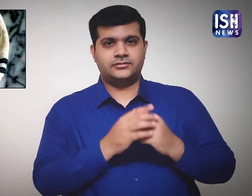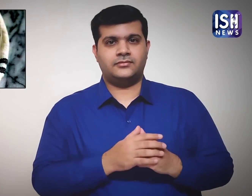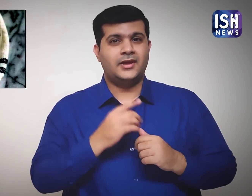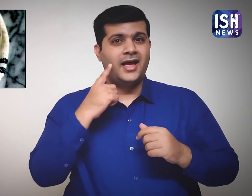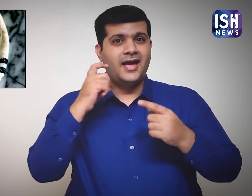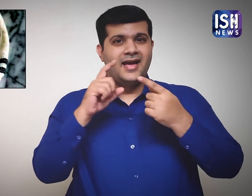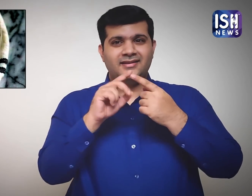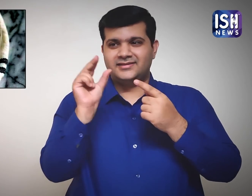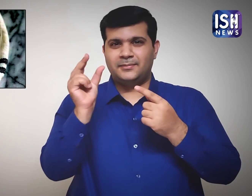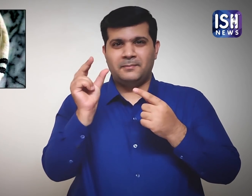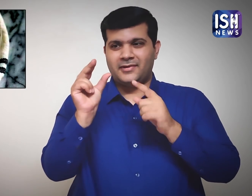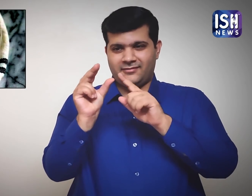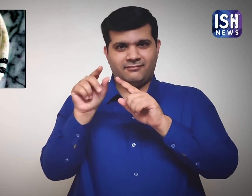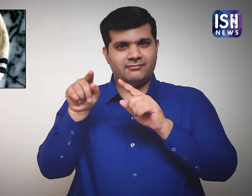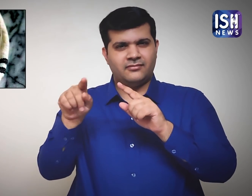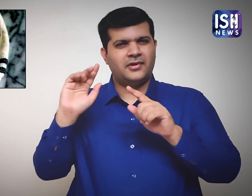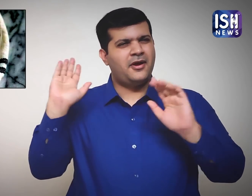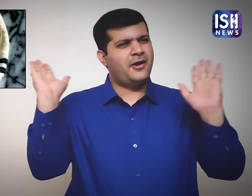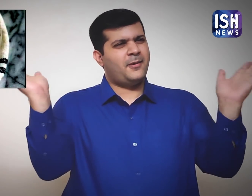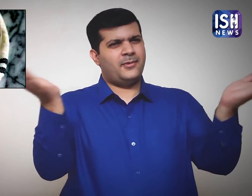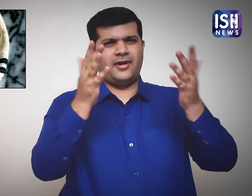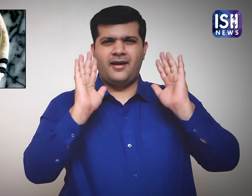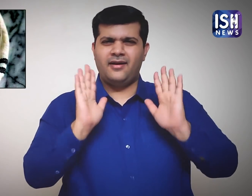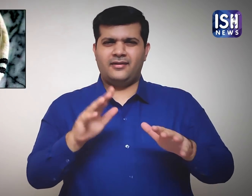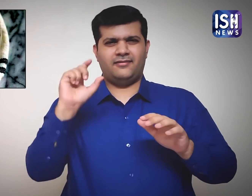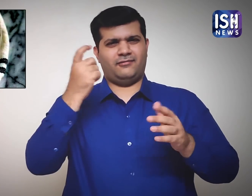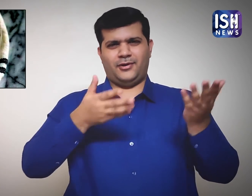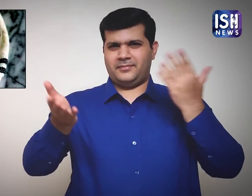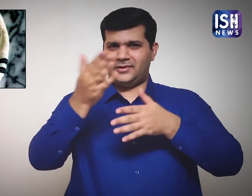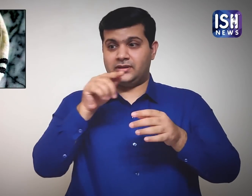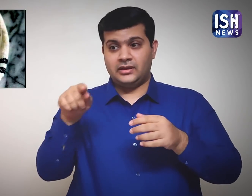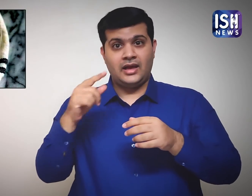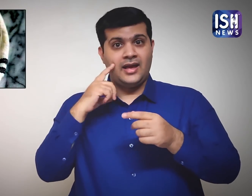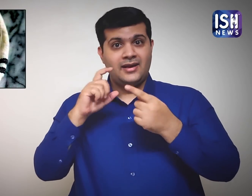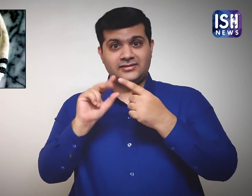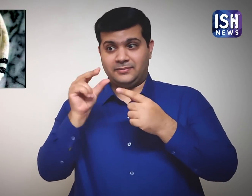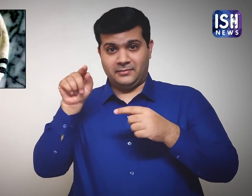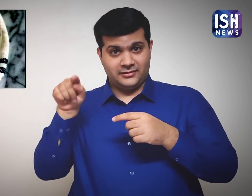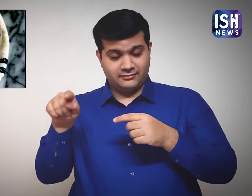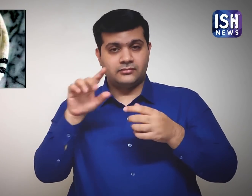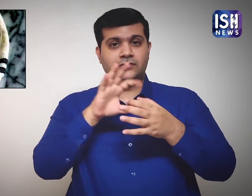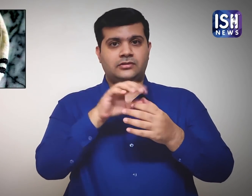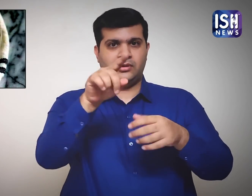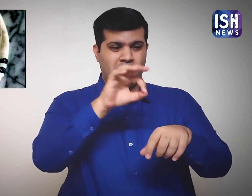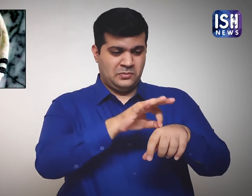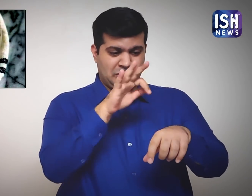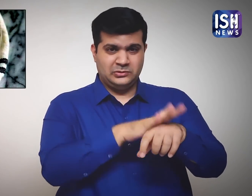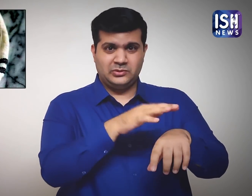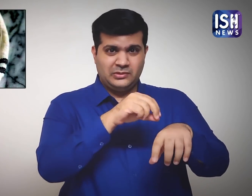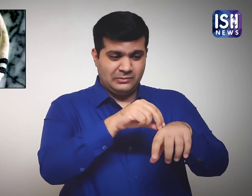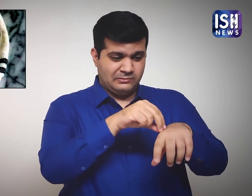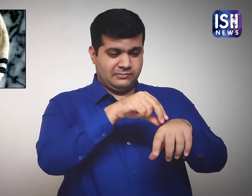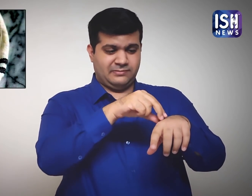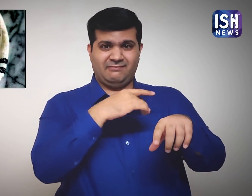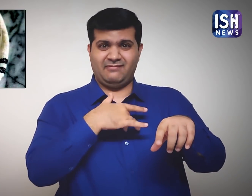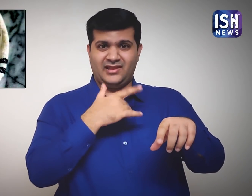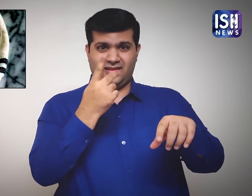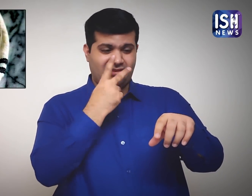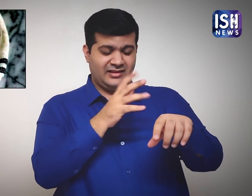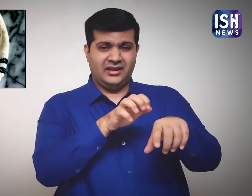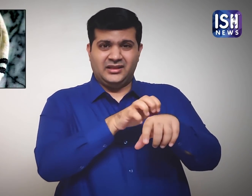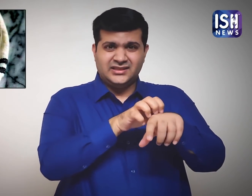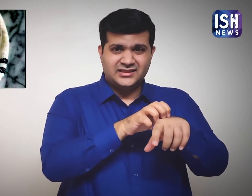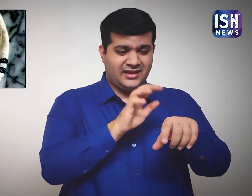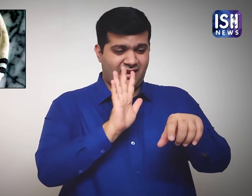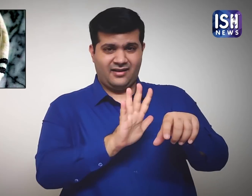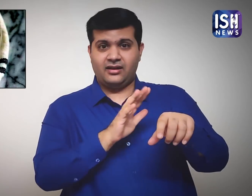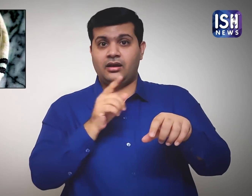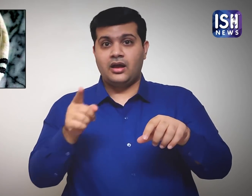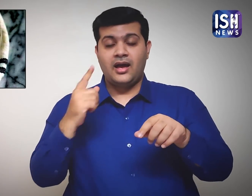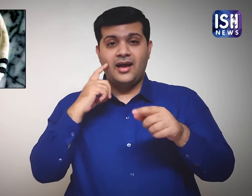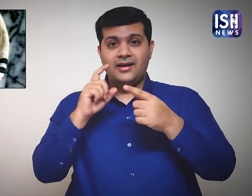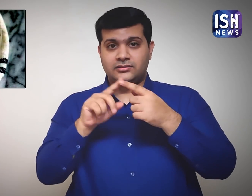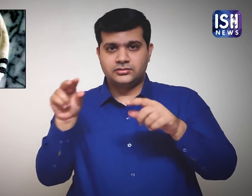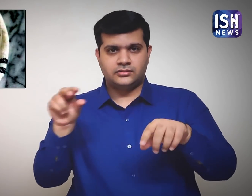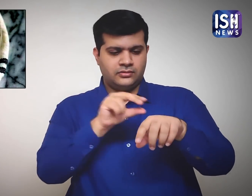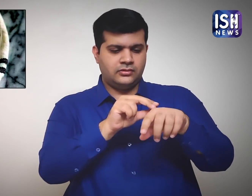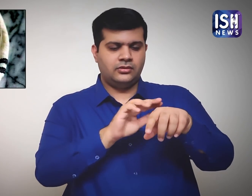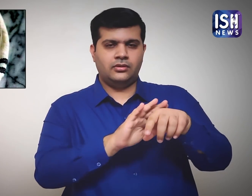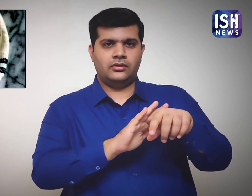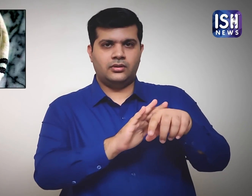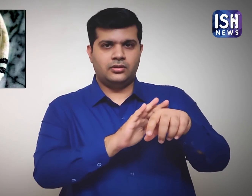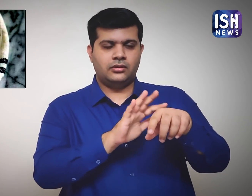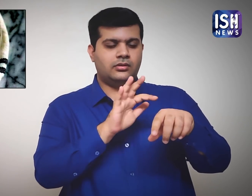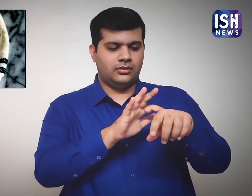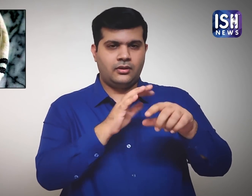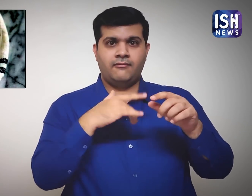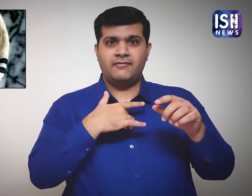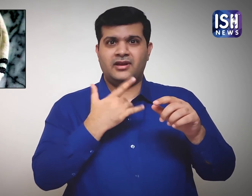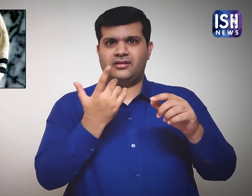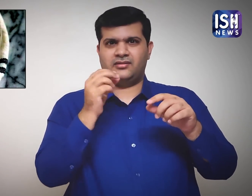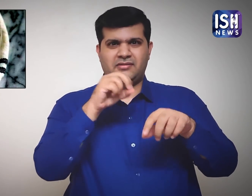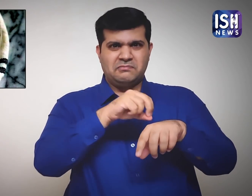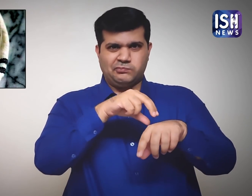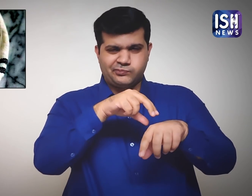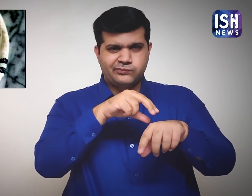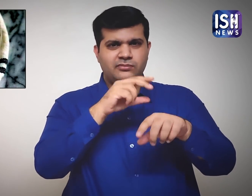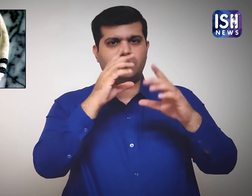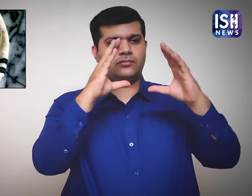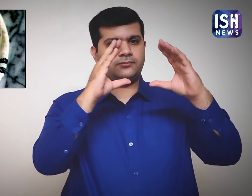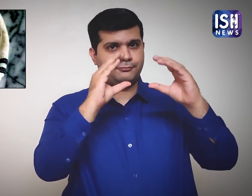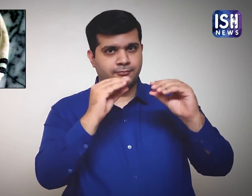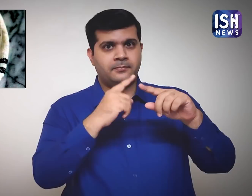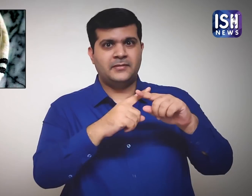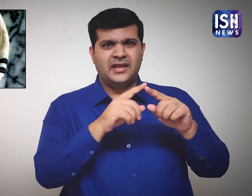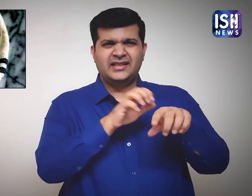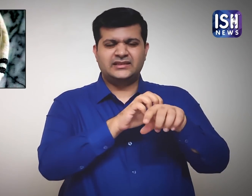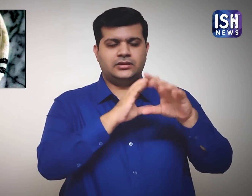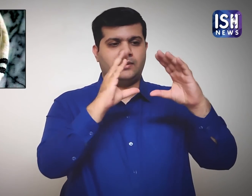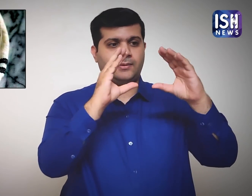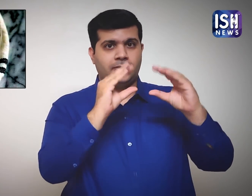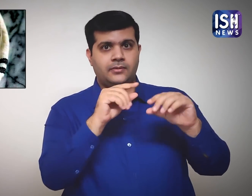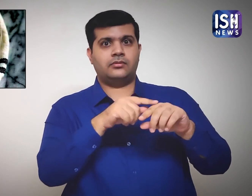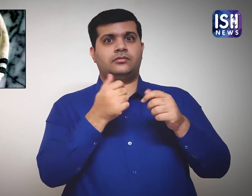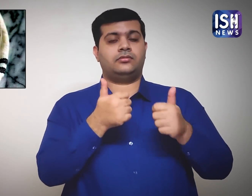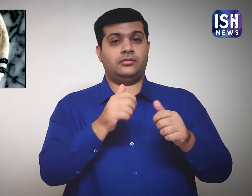1. The most common remedy to soothe bumps caused by mosquito bites is ice.